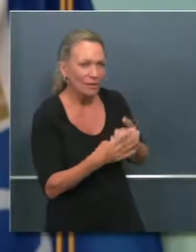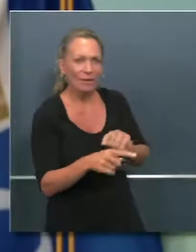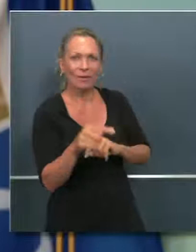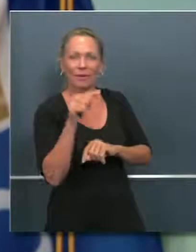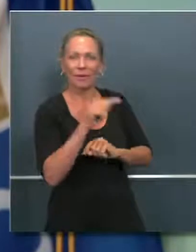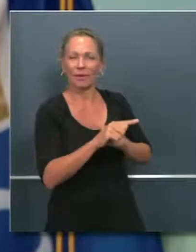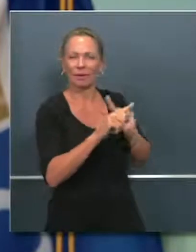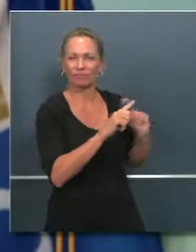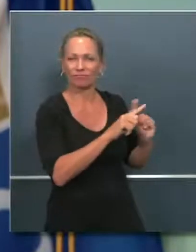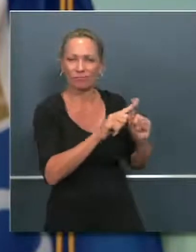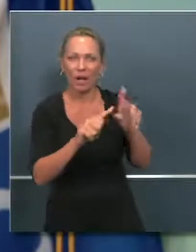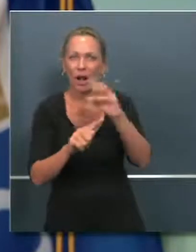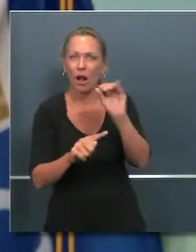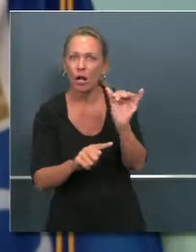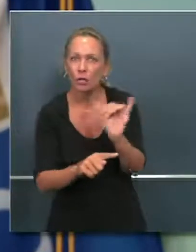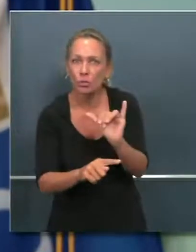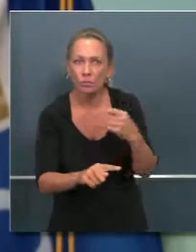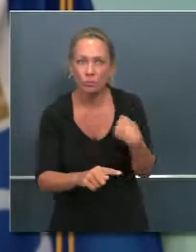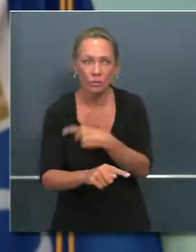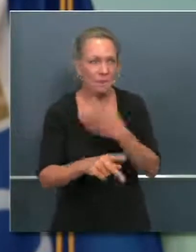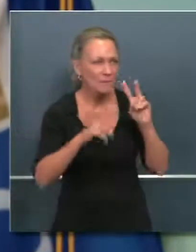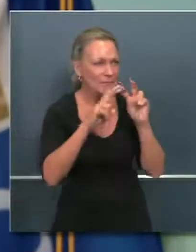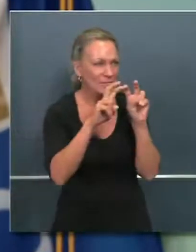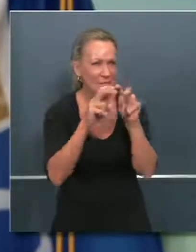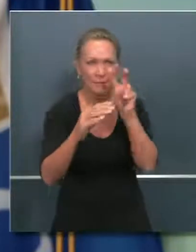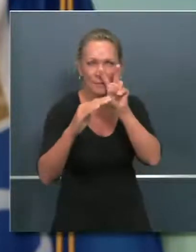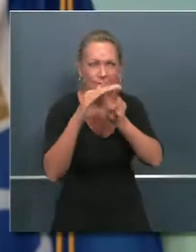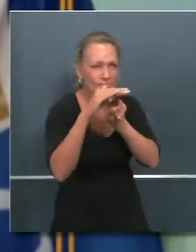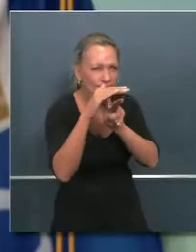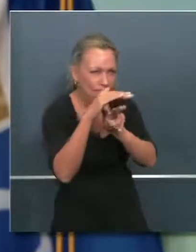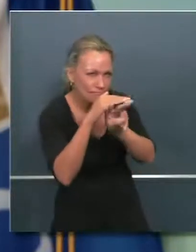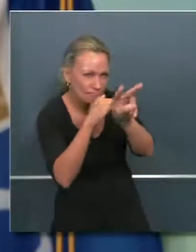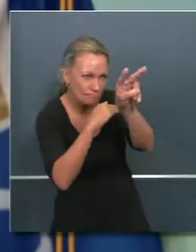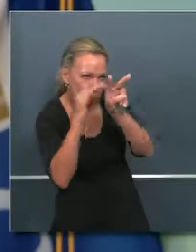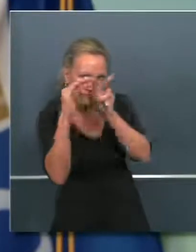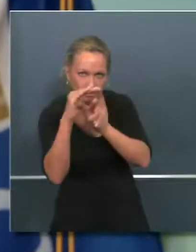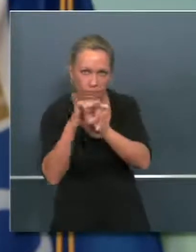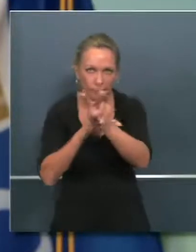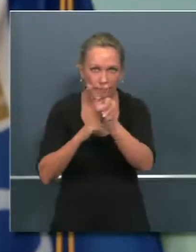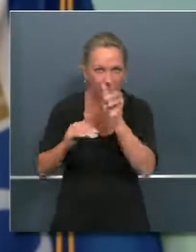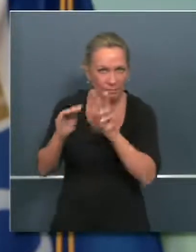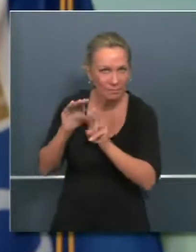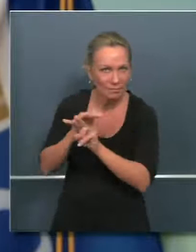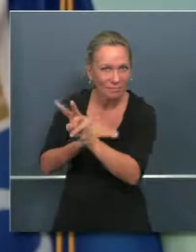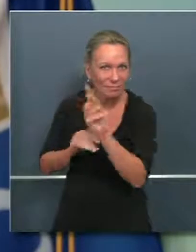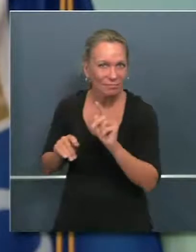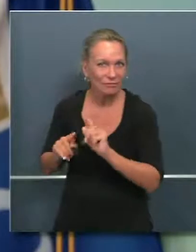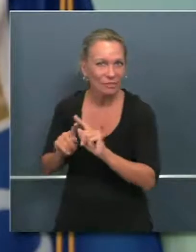formally move forward as we started to see the spread in Washington State and skilled nursing